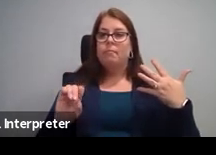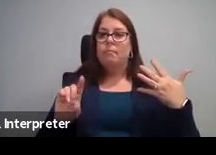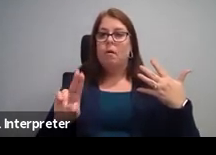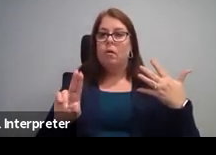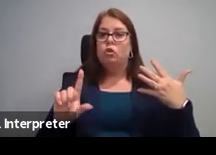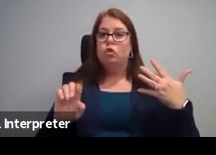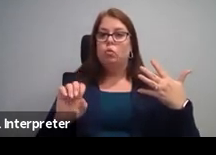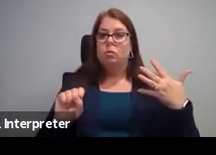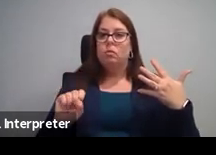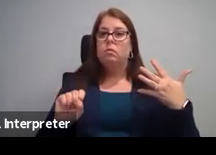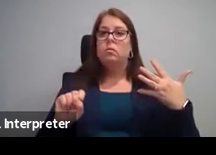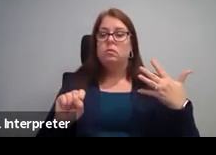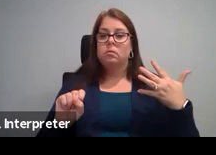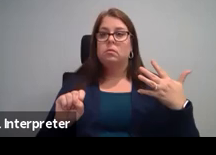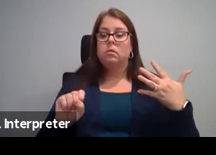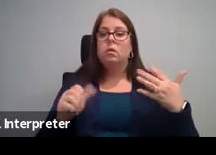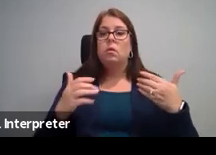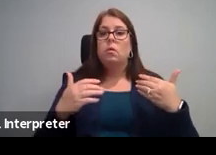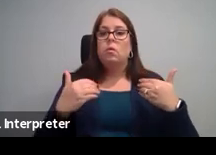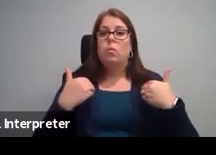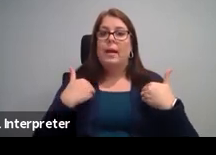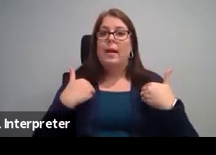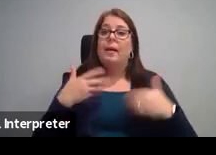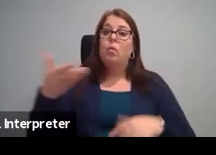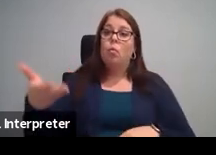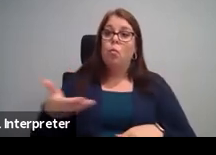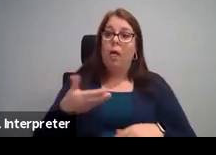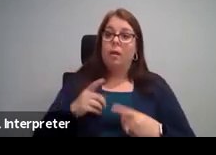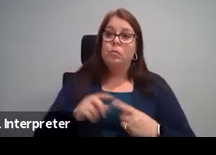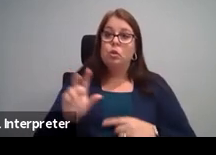Cathy Reznicek: We have our standard, you know, welcome to Canvas. This is for student